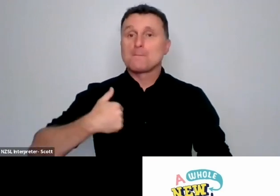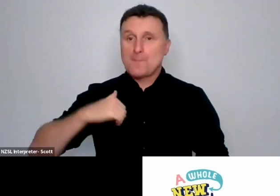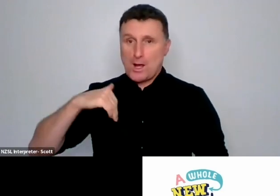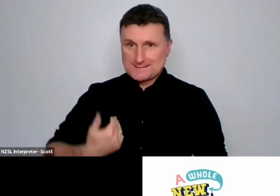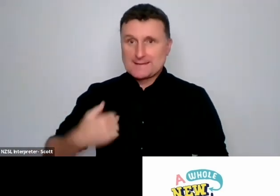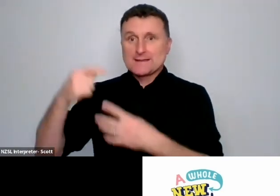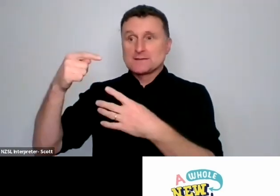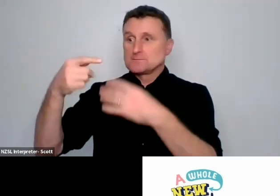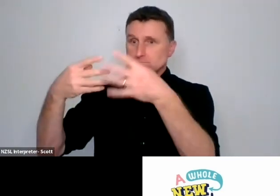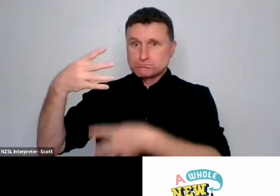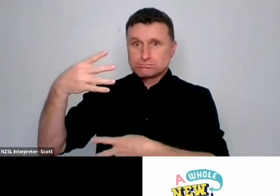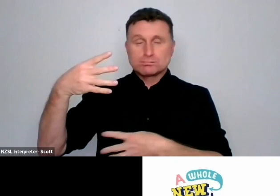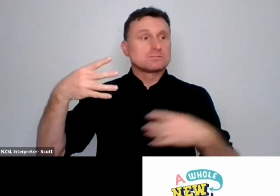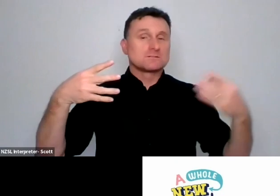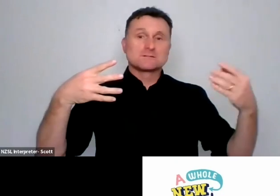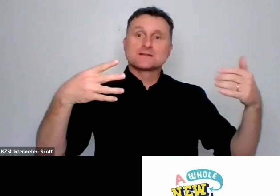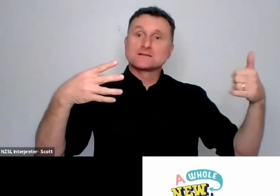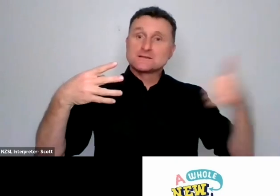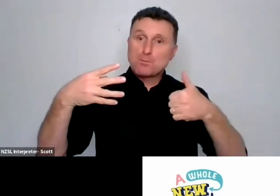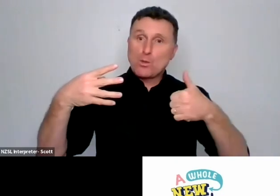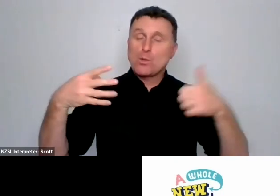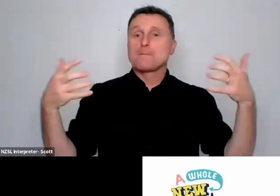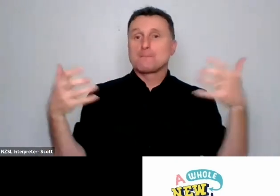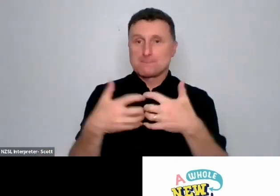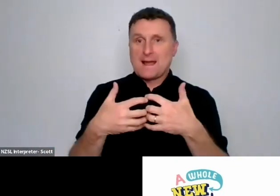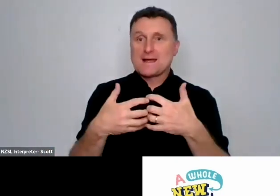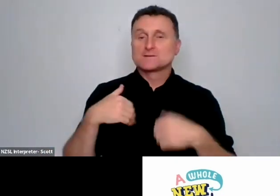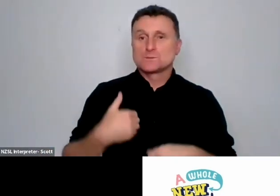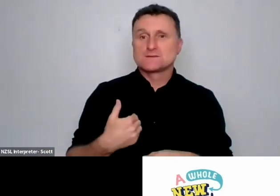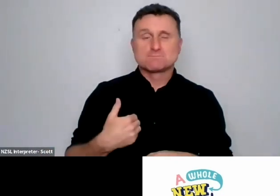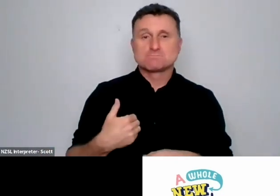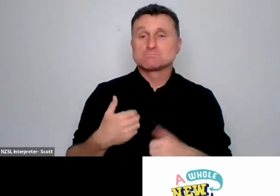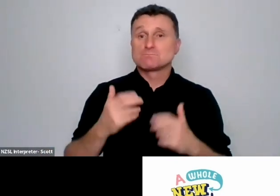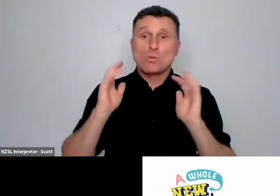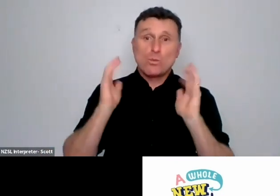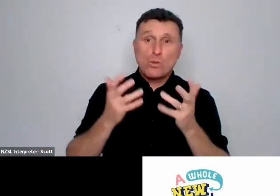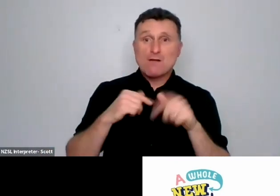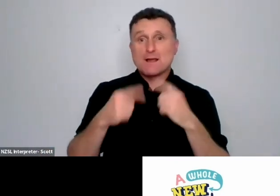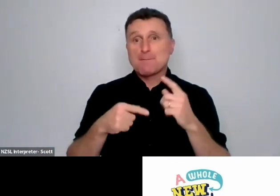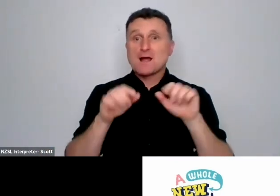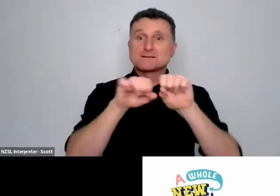and we shouldn’t have to worry about different systems or differences in those systems.